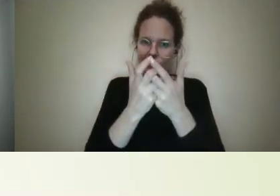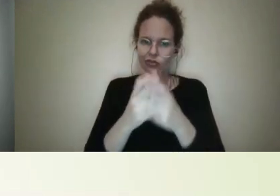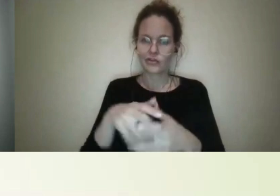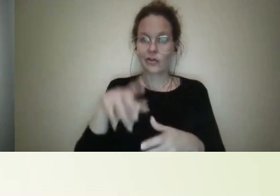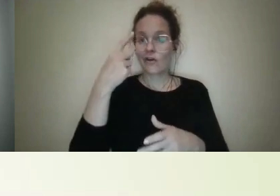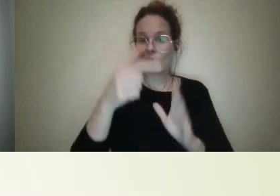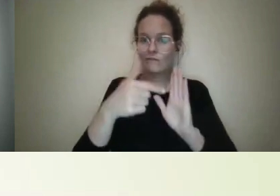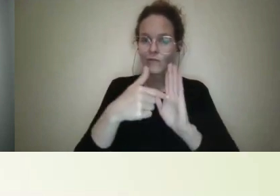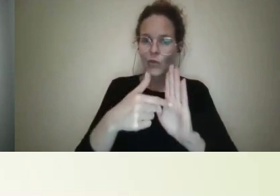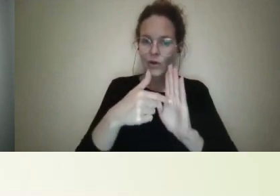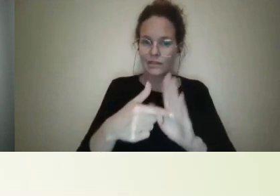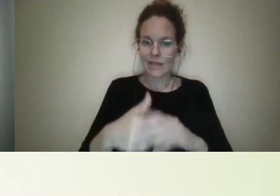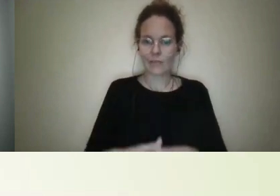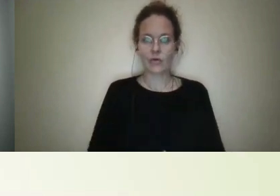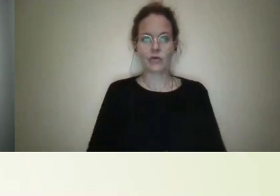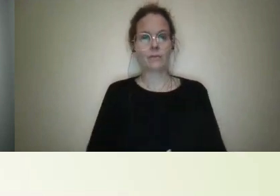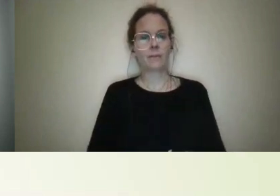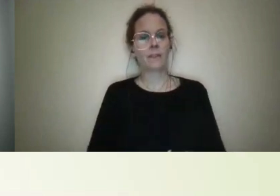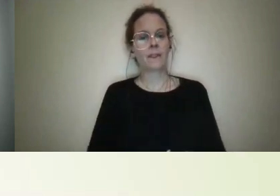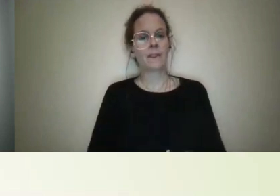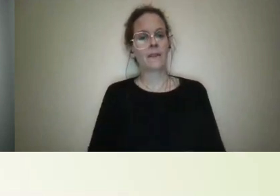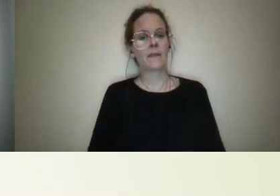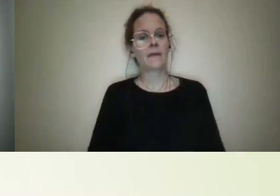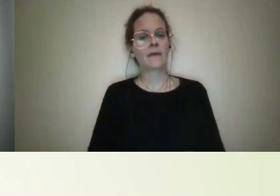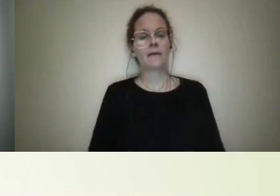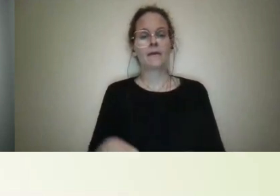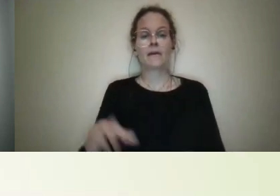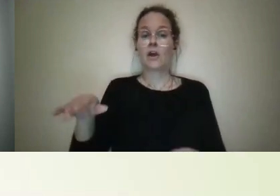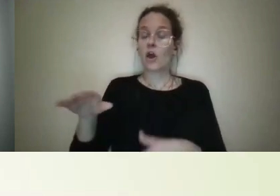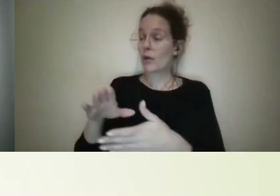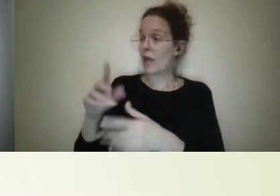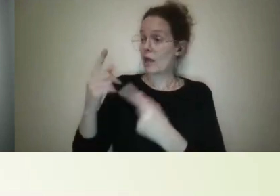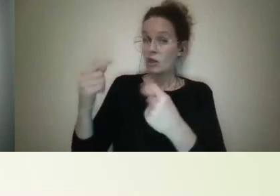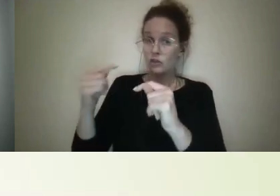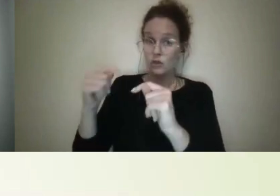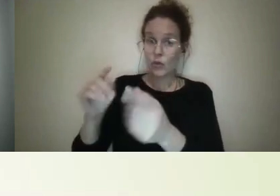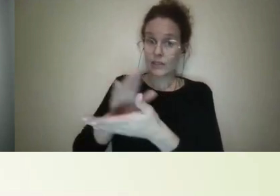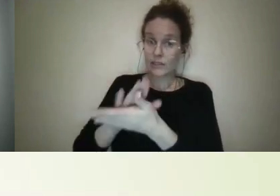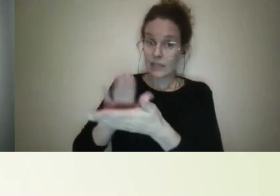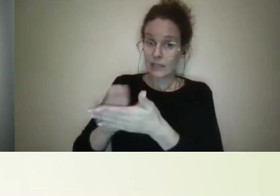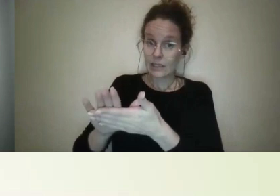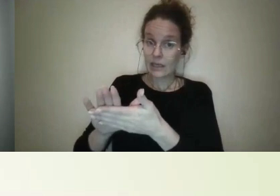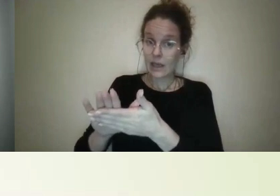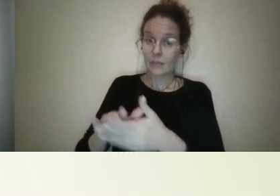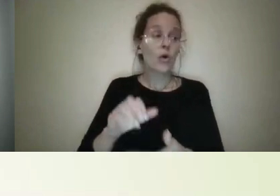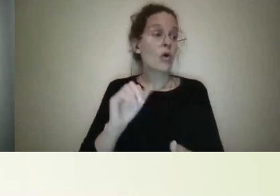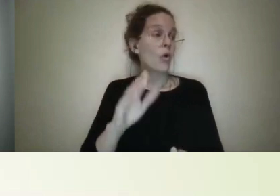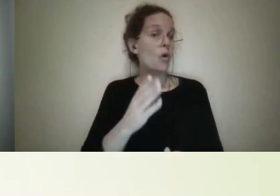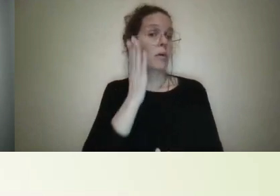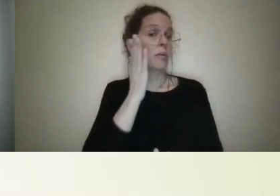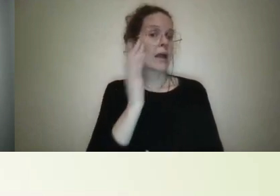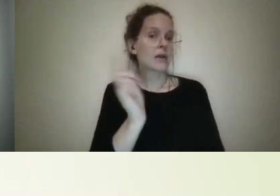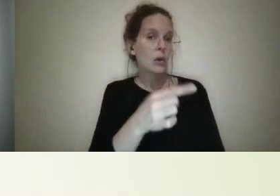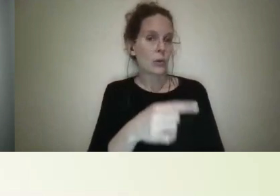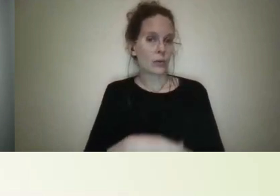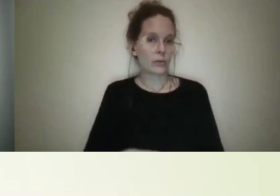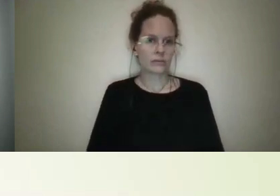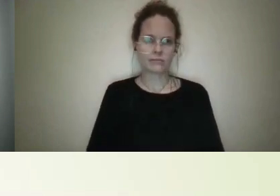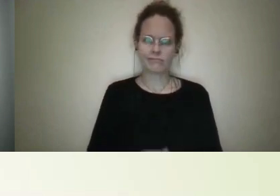what does not match is "okay, clean up your toys or go to bed." Okay, well then they got out of